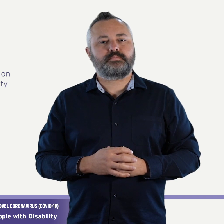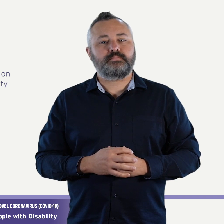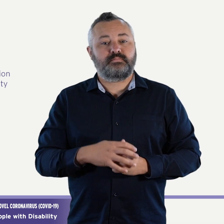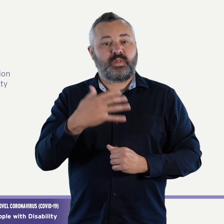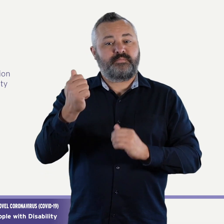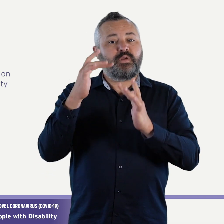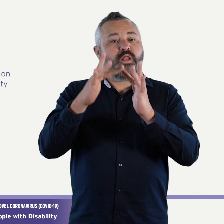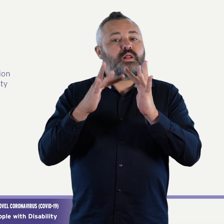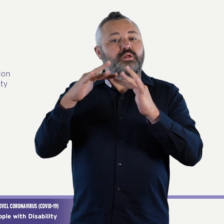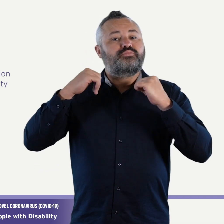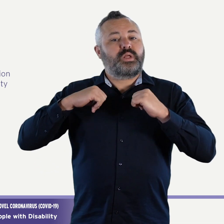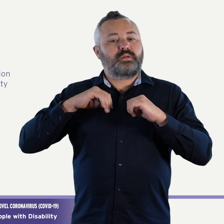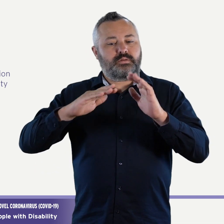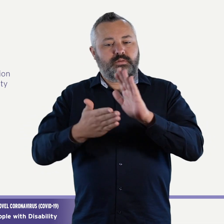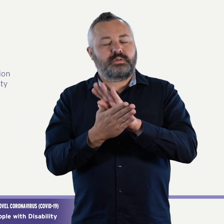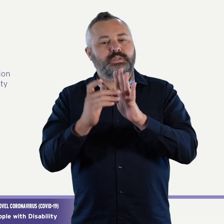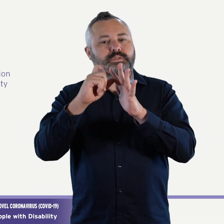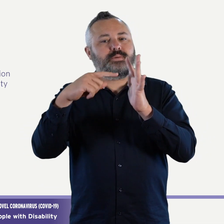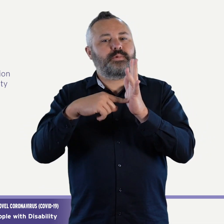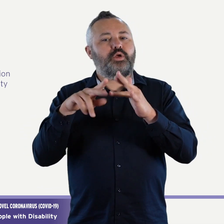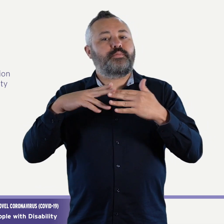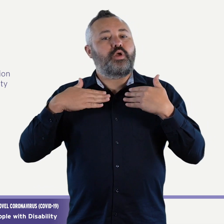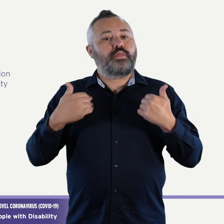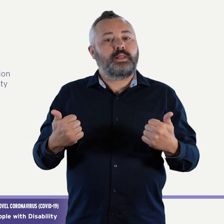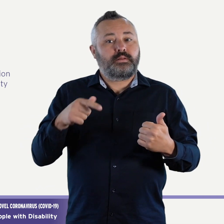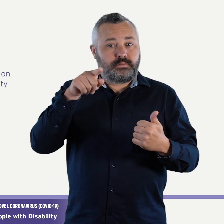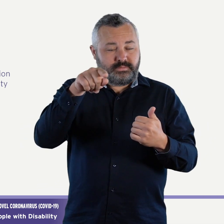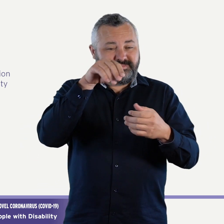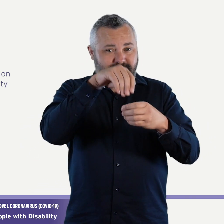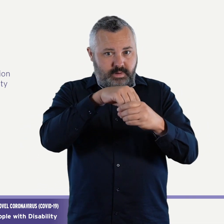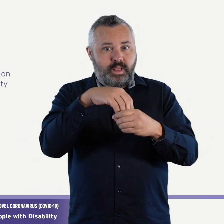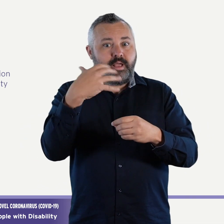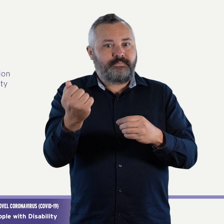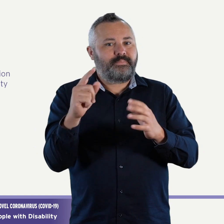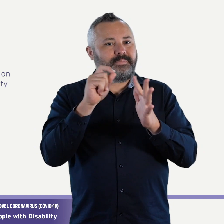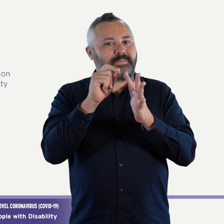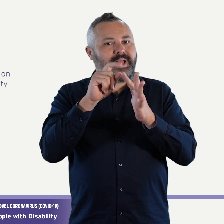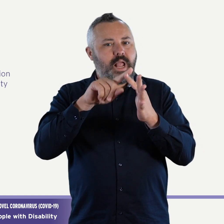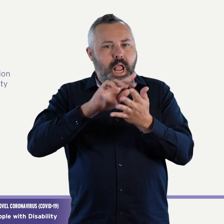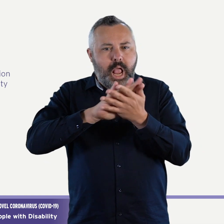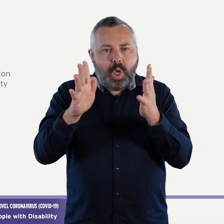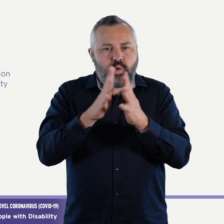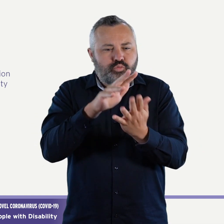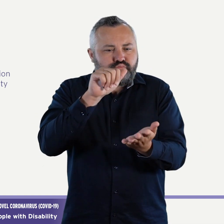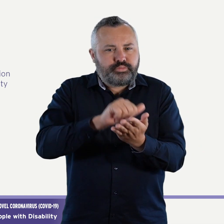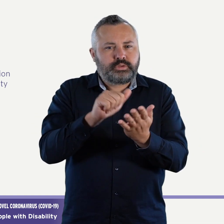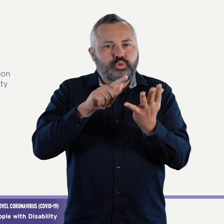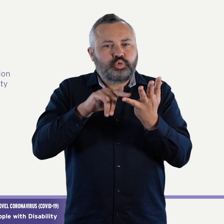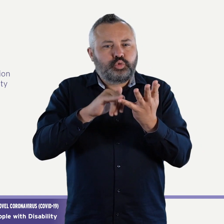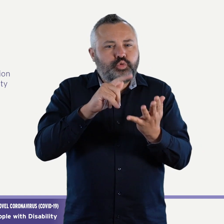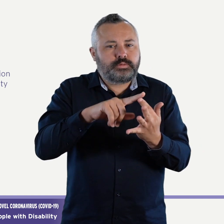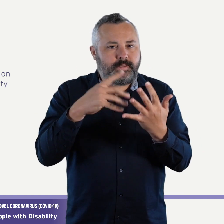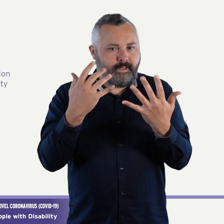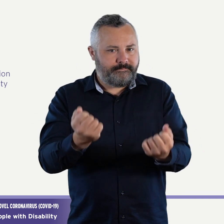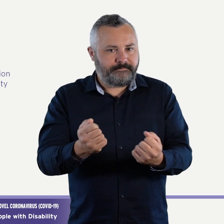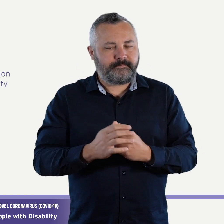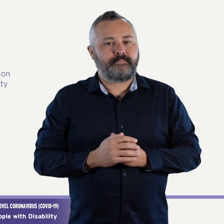The application of standard infection control strategies (including clear guidance on the appropriate use of PPE) and encourage infection control training of the workforce such as the Australian Government Department of Health’s online COVID-19 training.